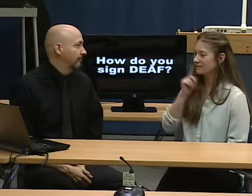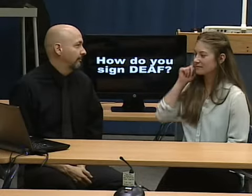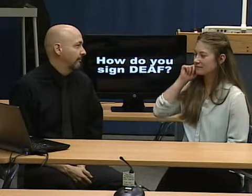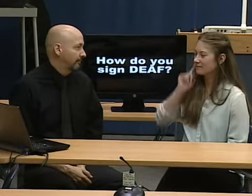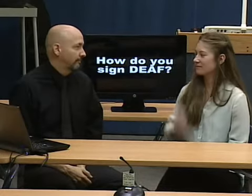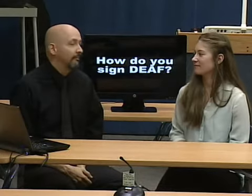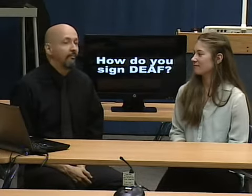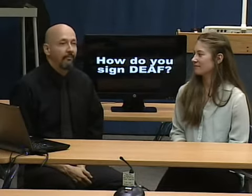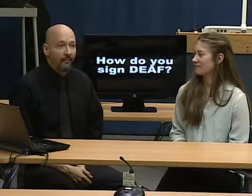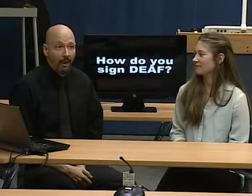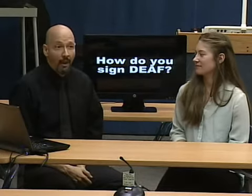Deaf.